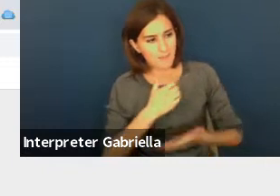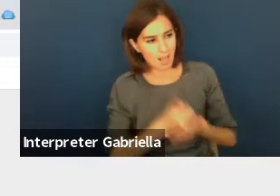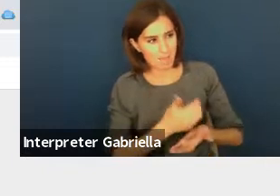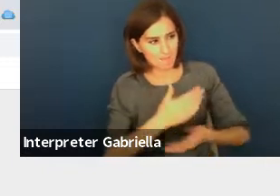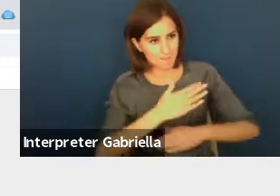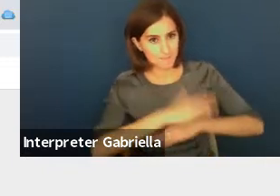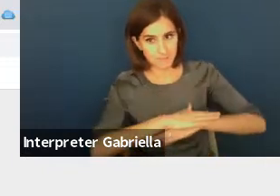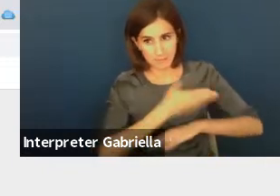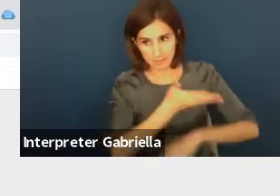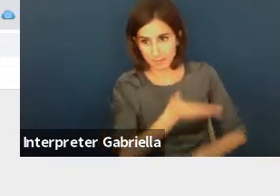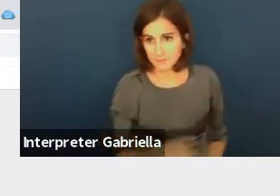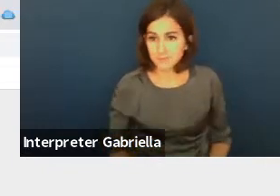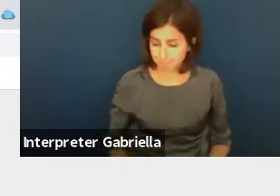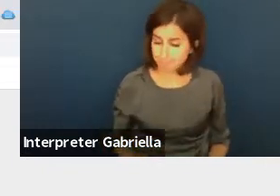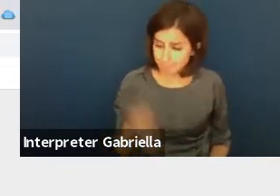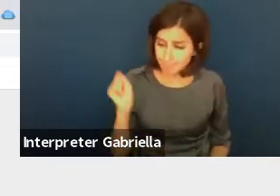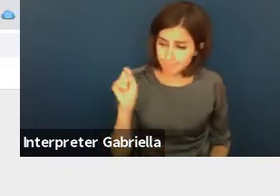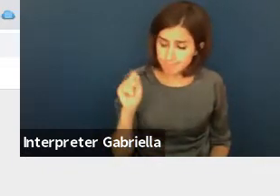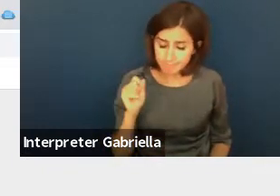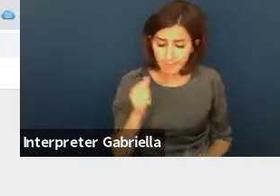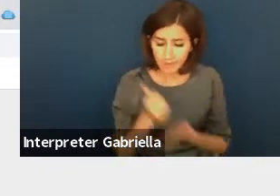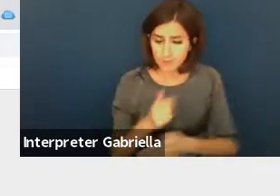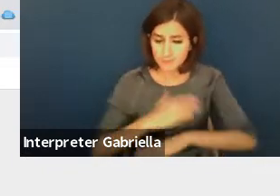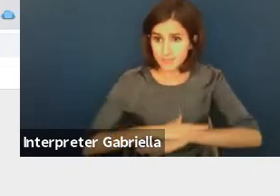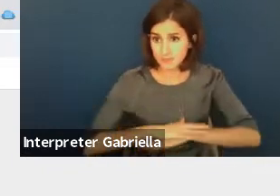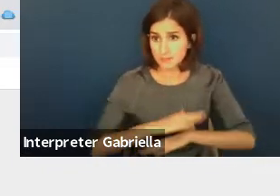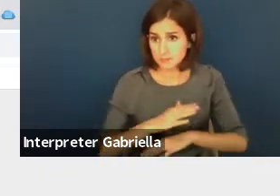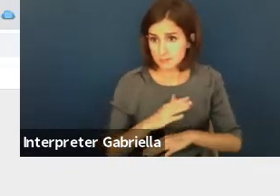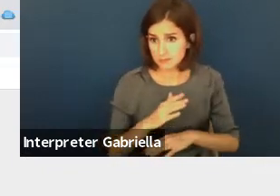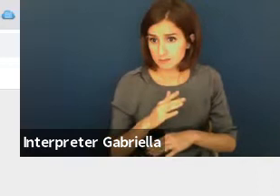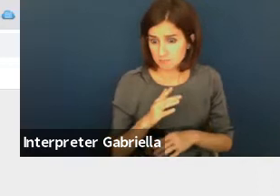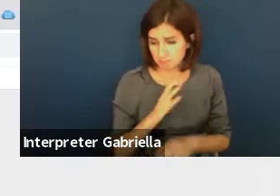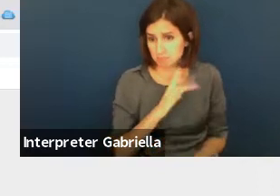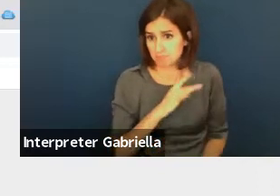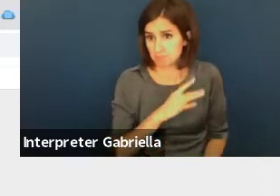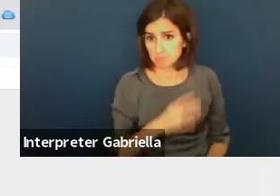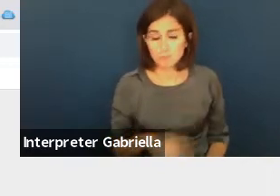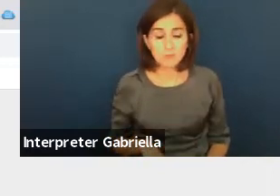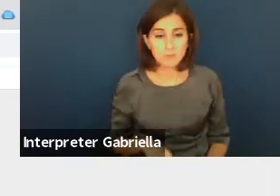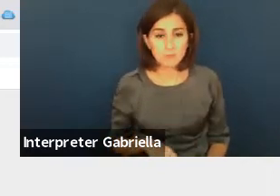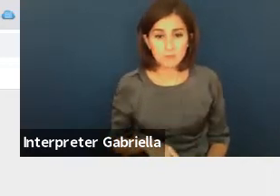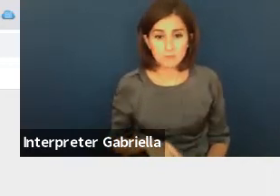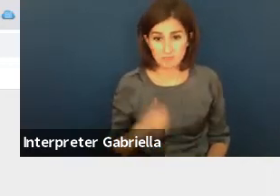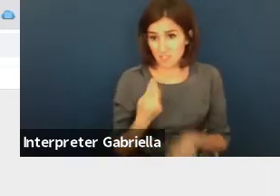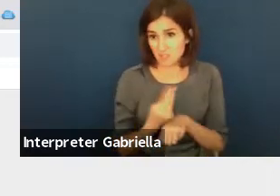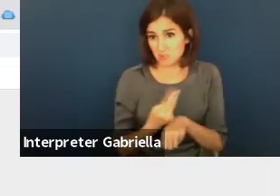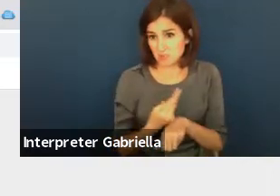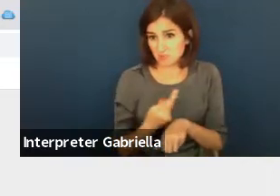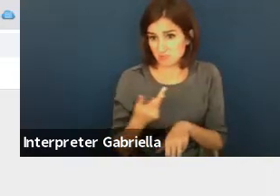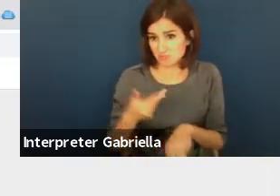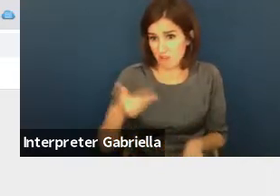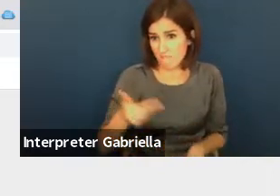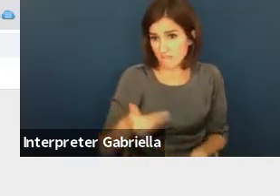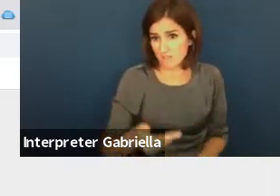Linda Kobashigawa: Yes. Yeah, helped us has been really, really helpful and I actually use it often when I'm when I don't know something